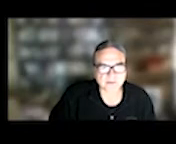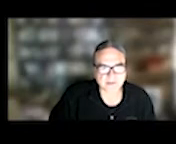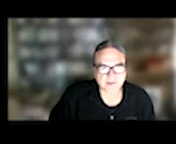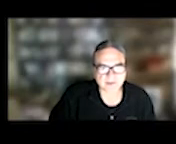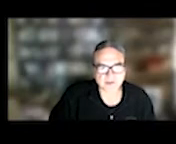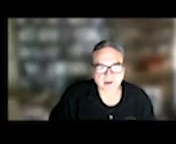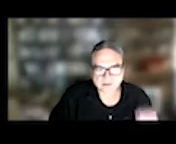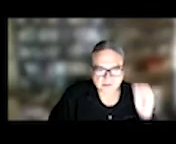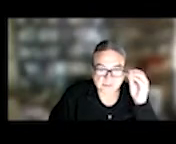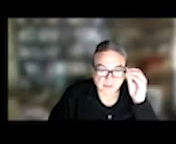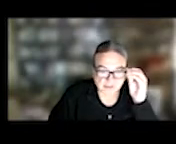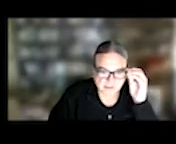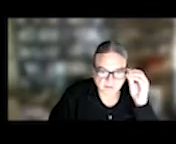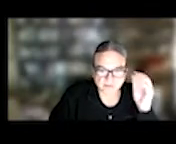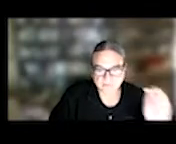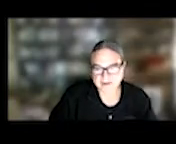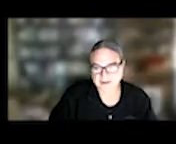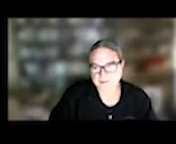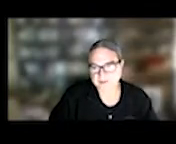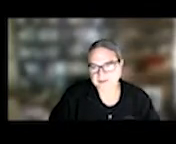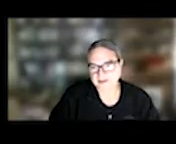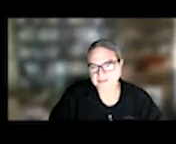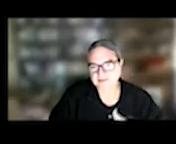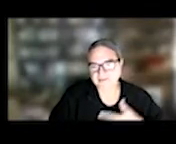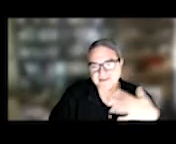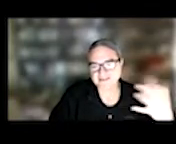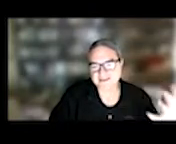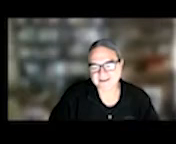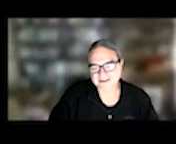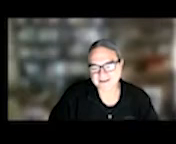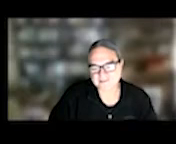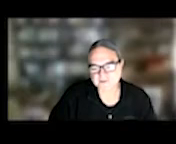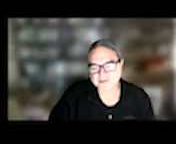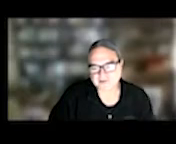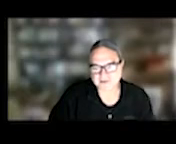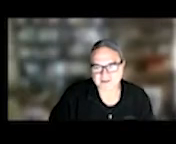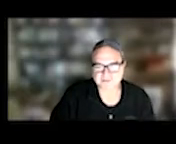language and culture that's also traumatic, but lots of other things like food sovereignty and